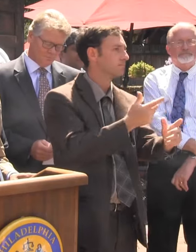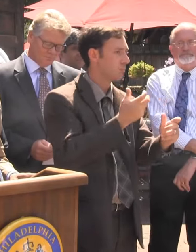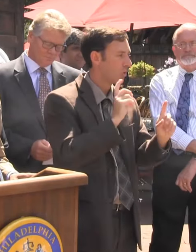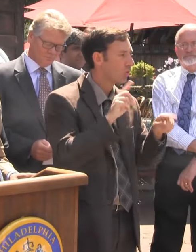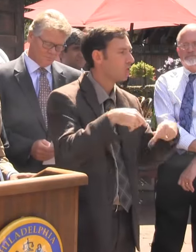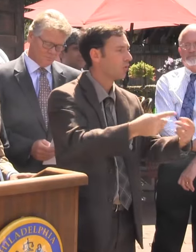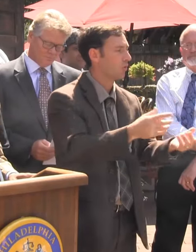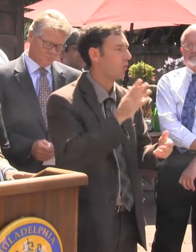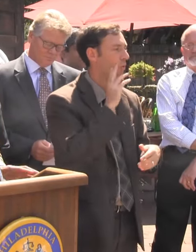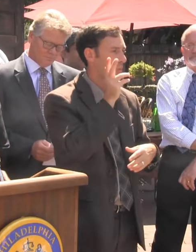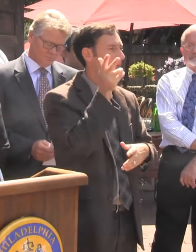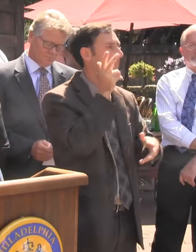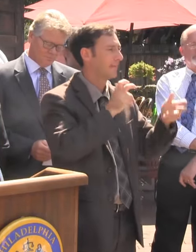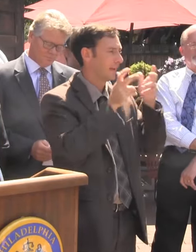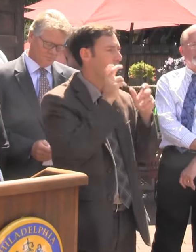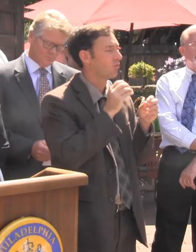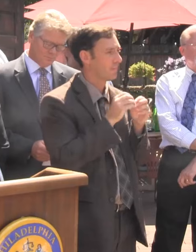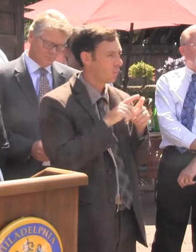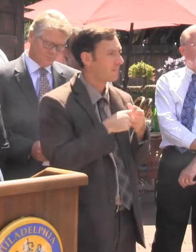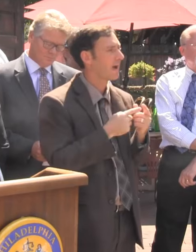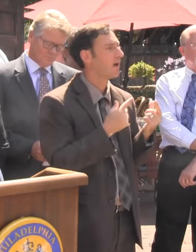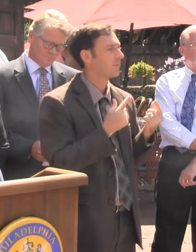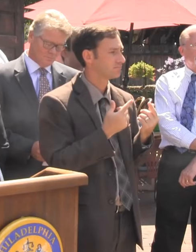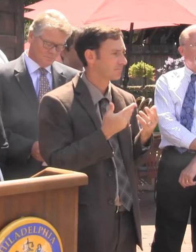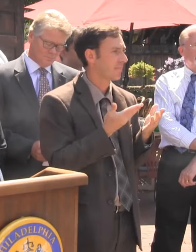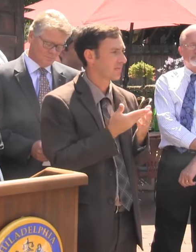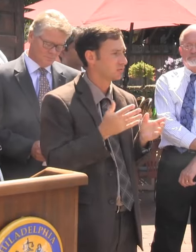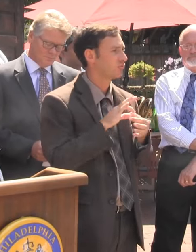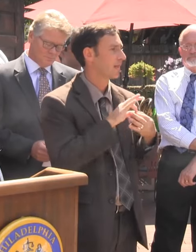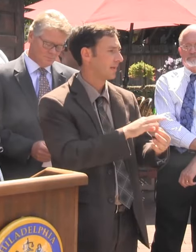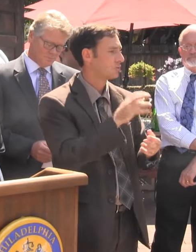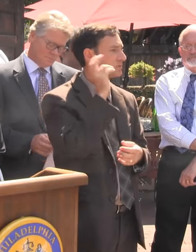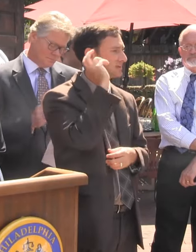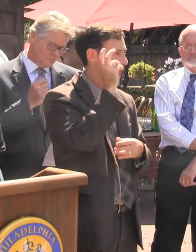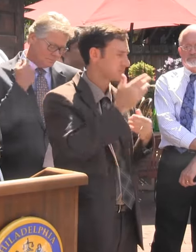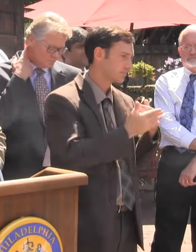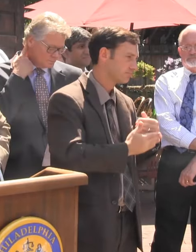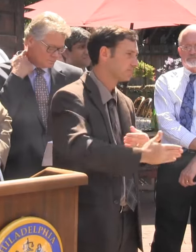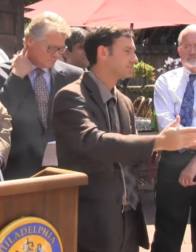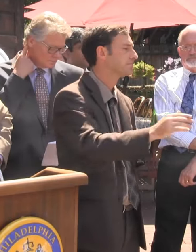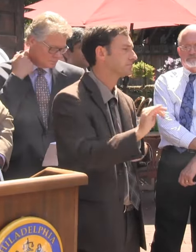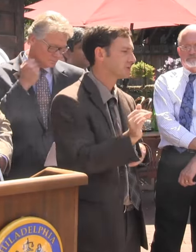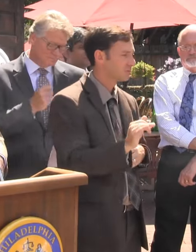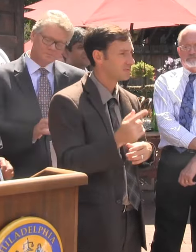be hearing more about activities with regard to SEPTA in the future as well. I think now,